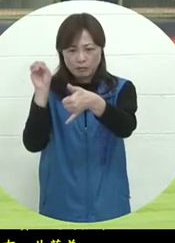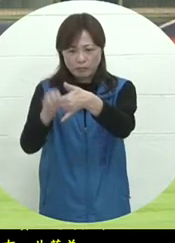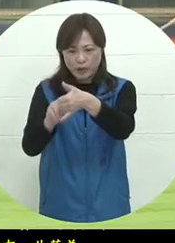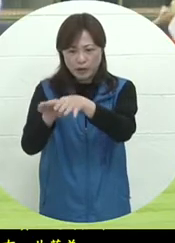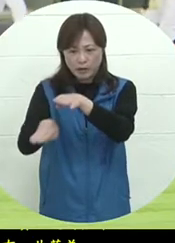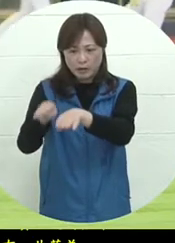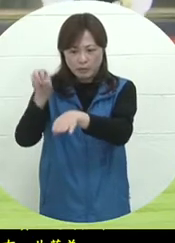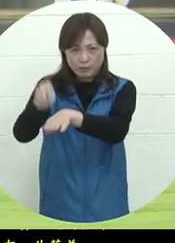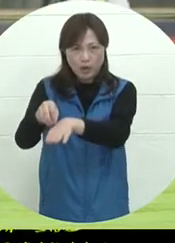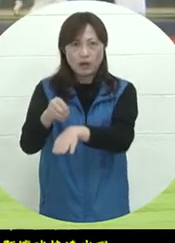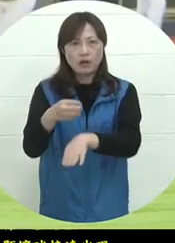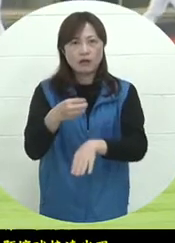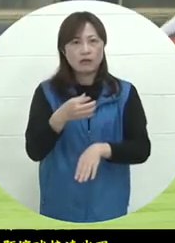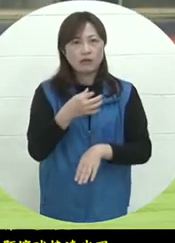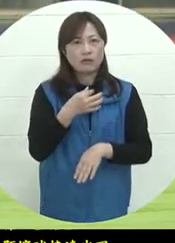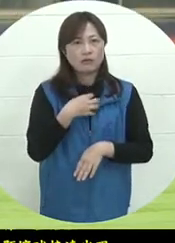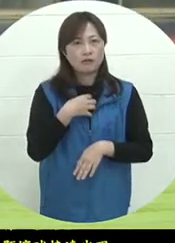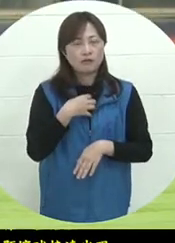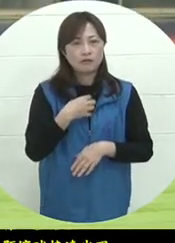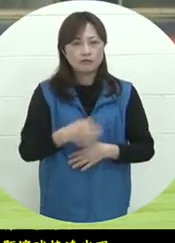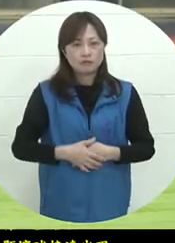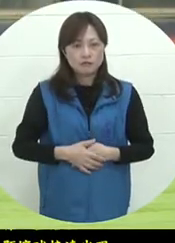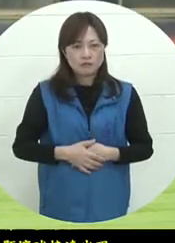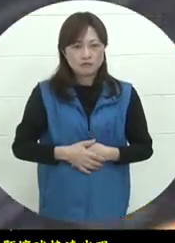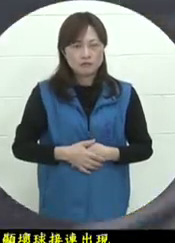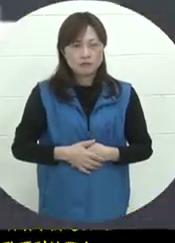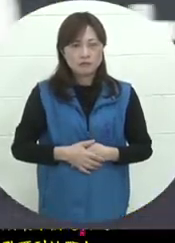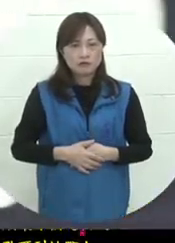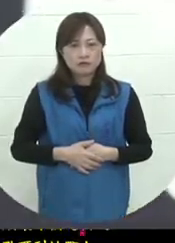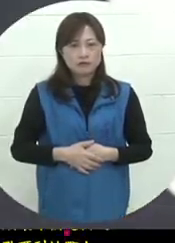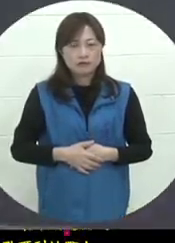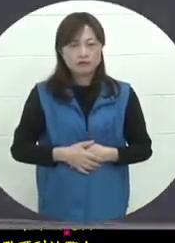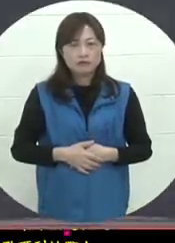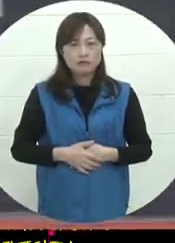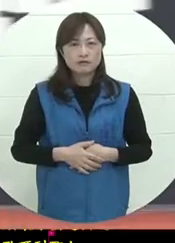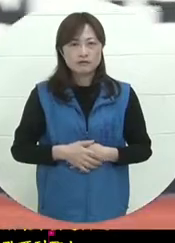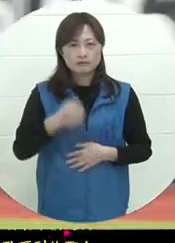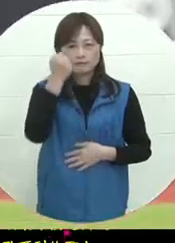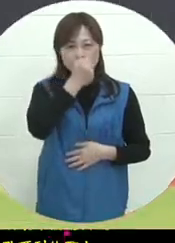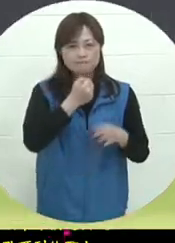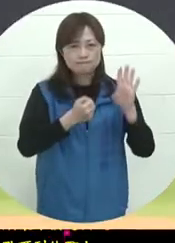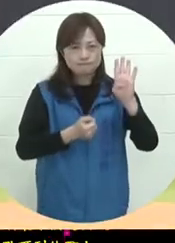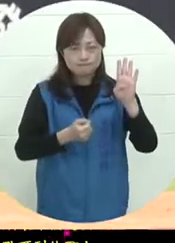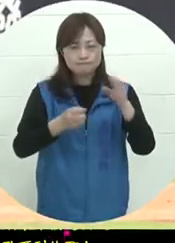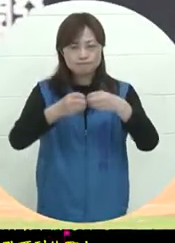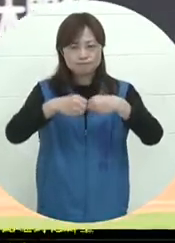. Continuous bad balls appeared. At this time, Shen Feng chose 4 walks. After two outs,